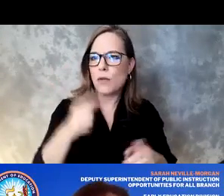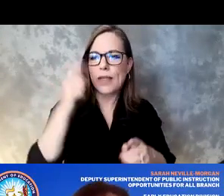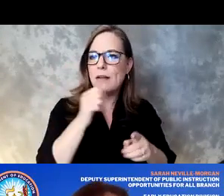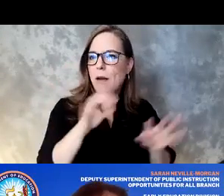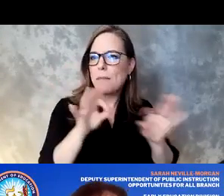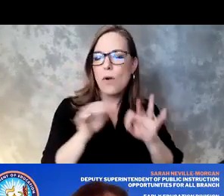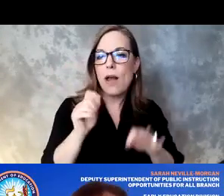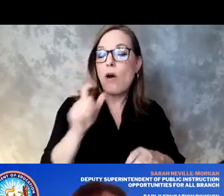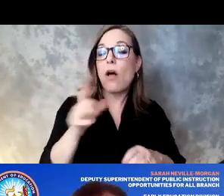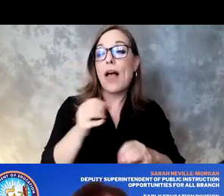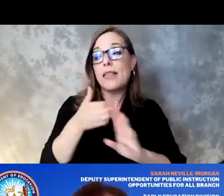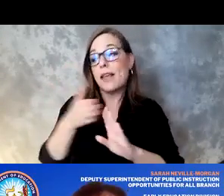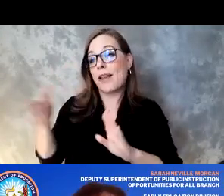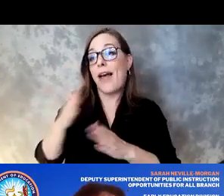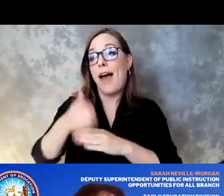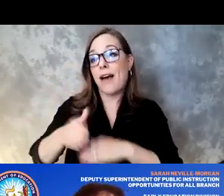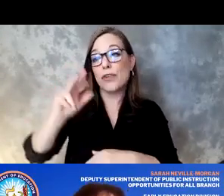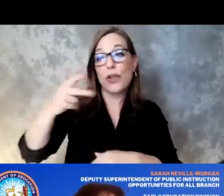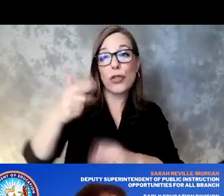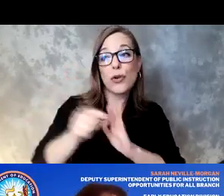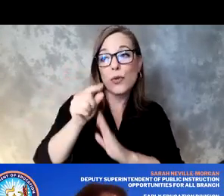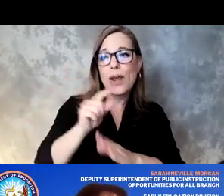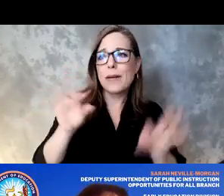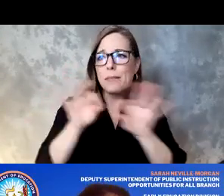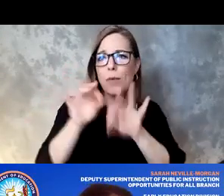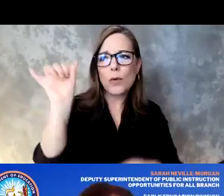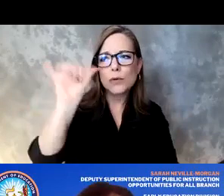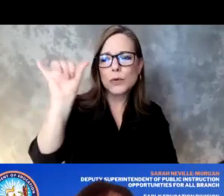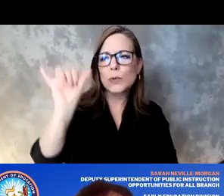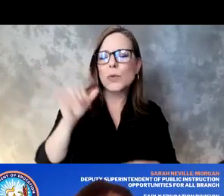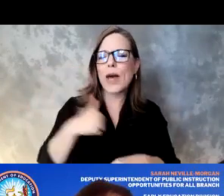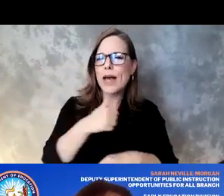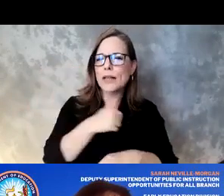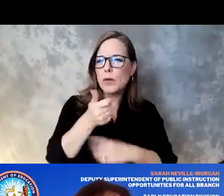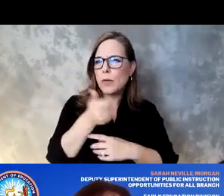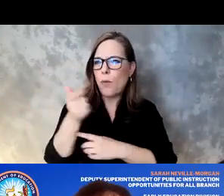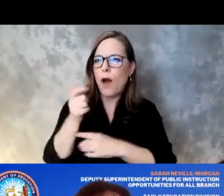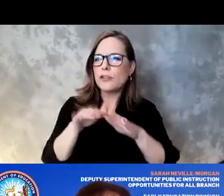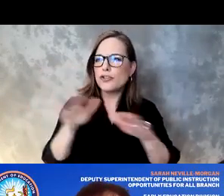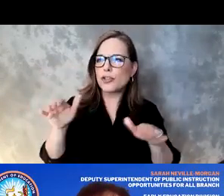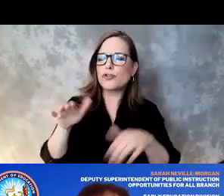Third grade also matter as we look at children and how they go through an educational continuum.